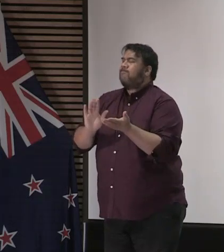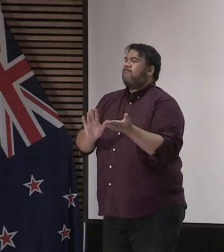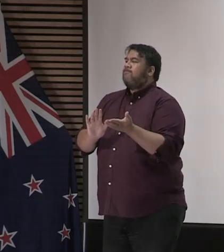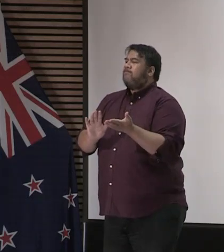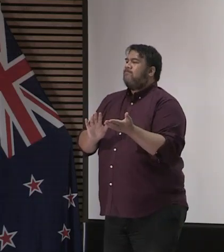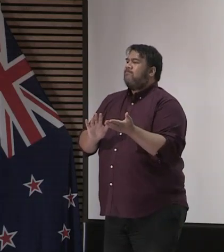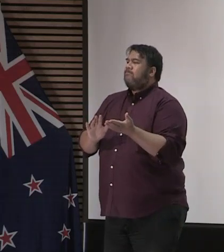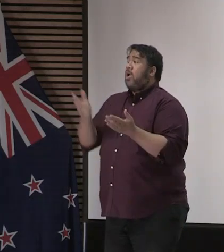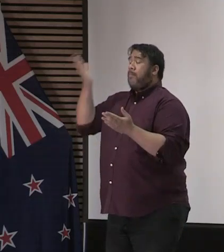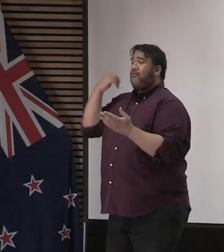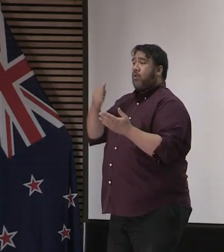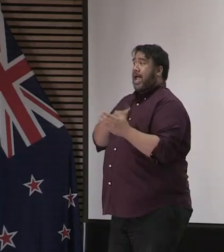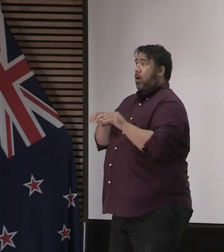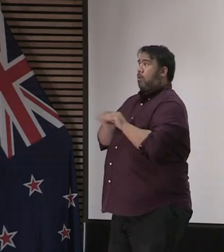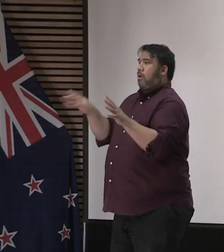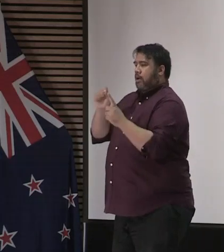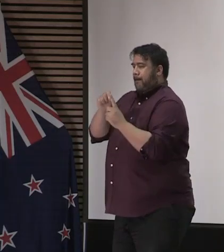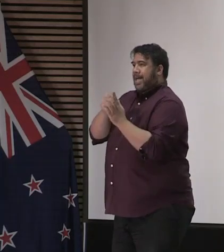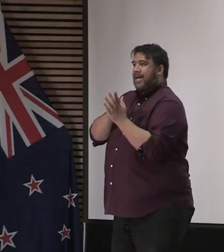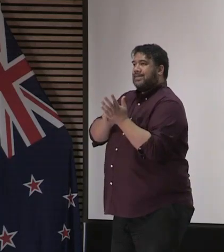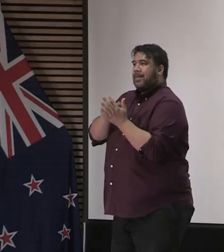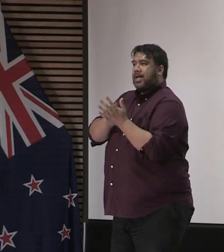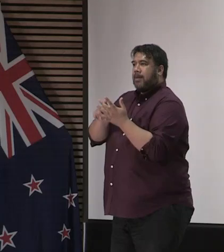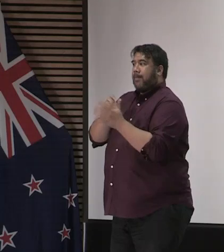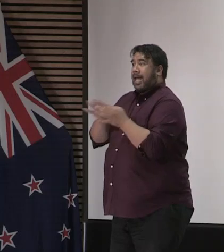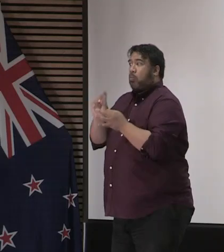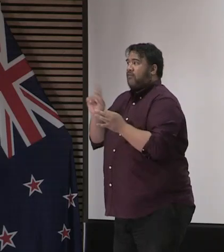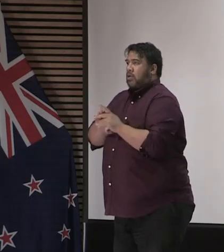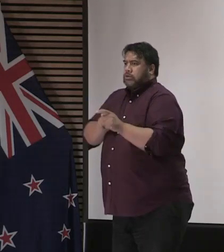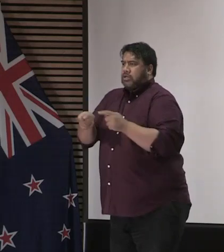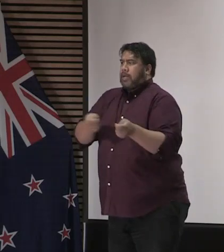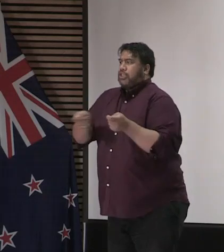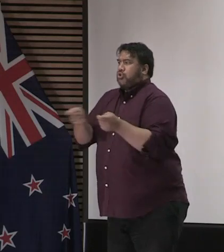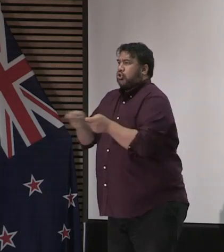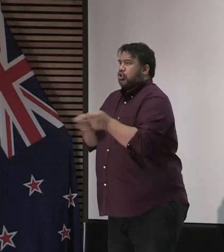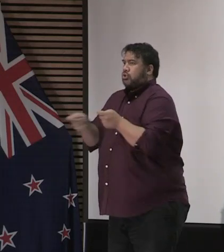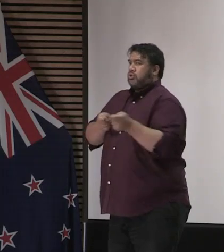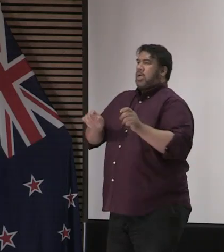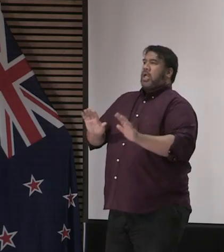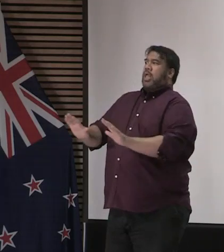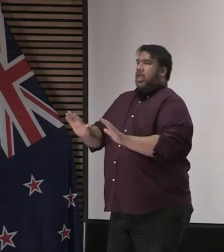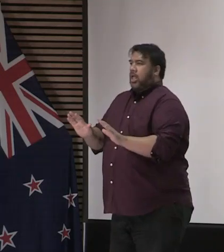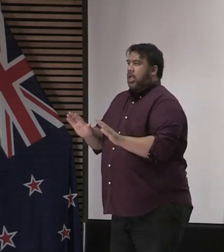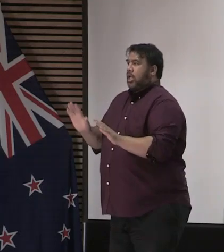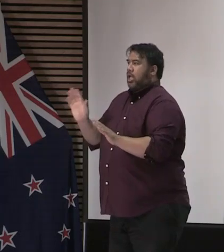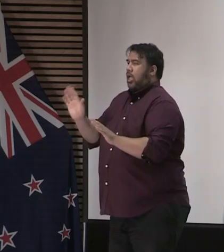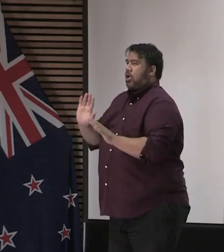out, stamp it out" phase, different from what was in the pandemic influenza plan, which talked about moving into a